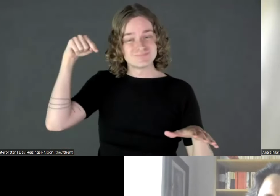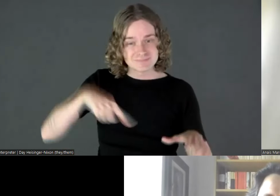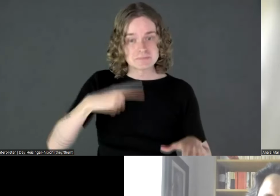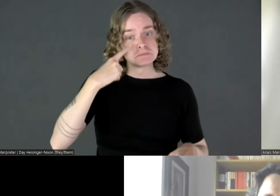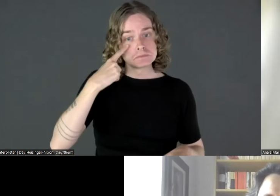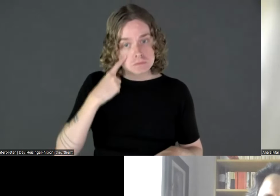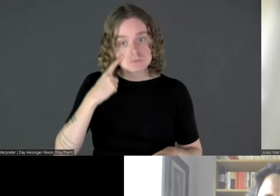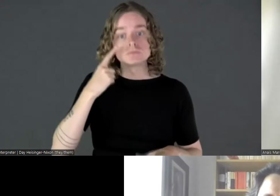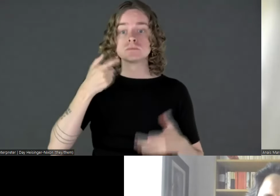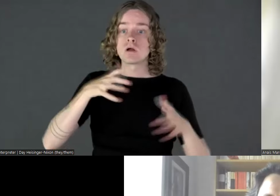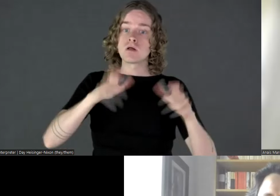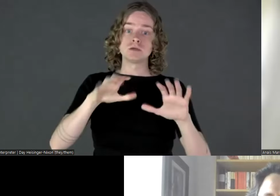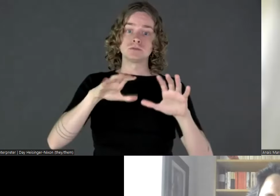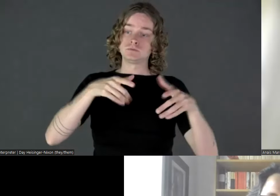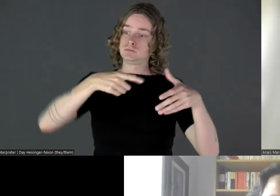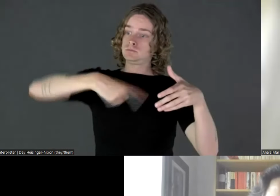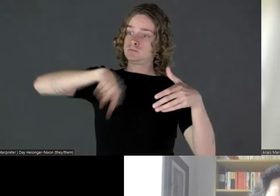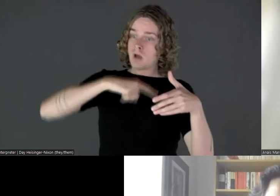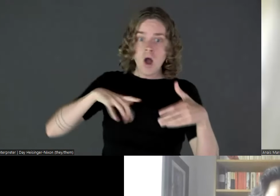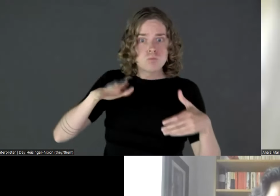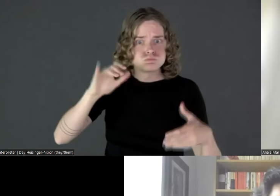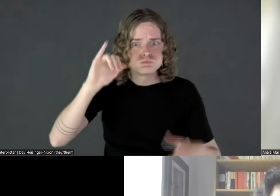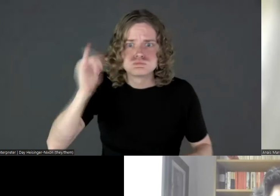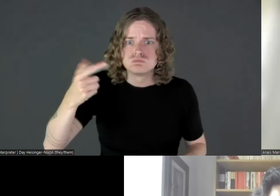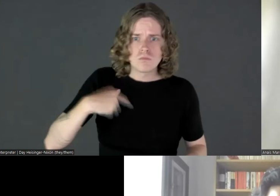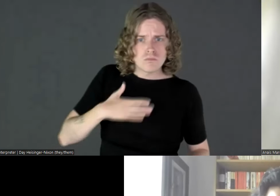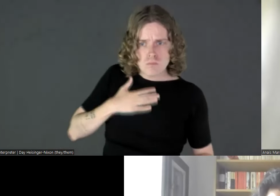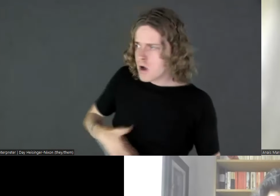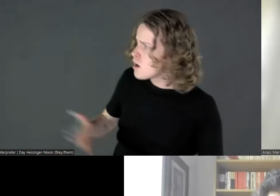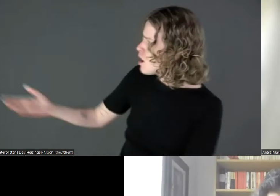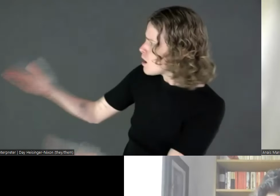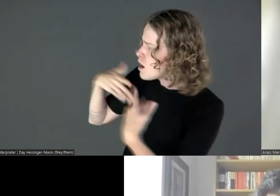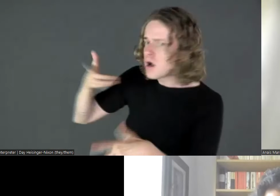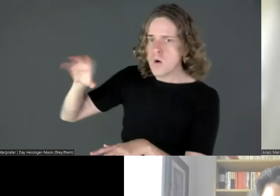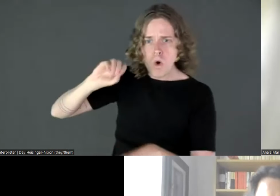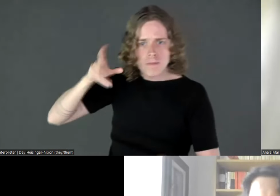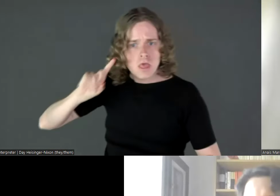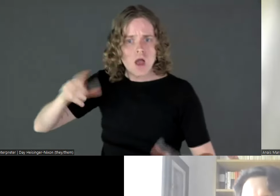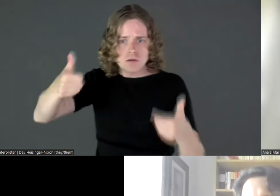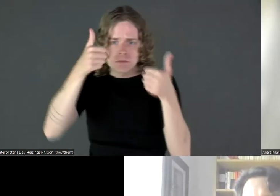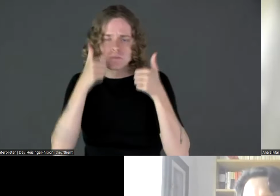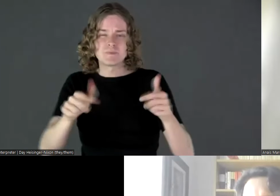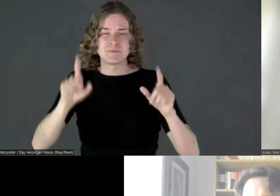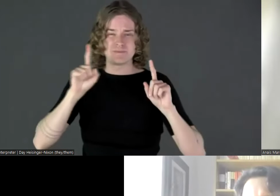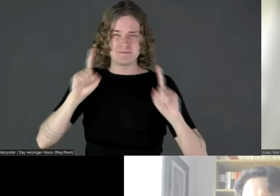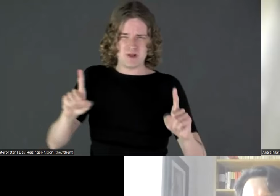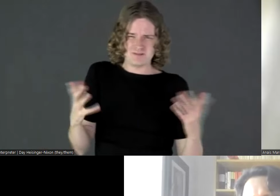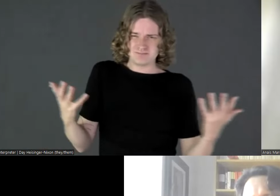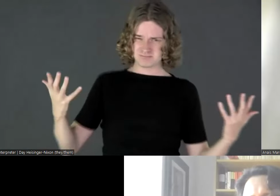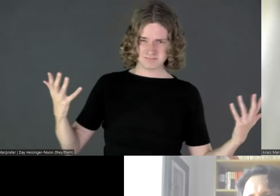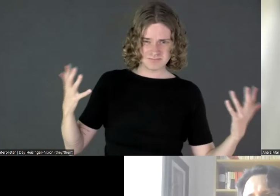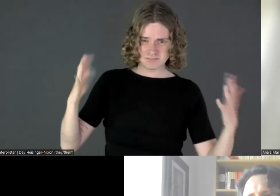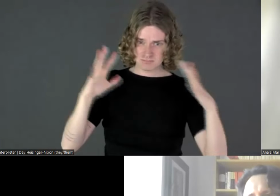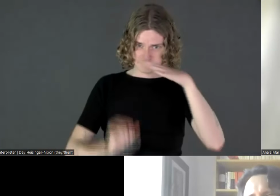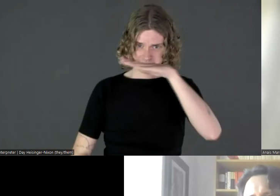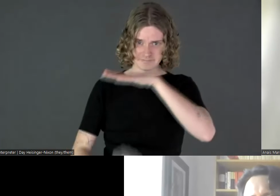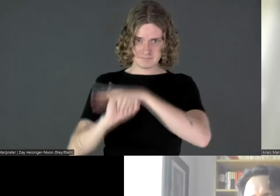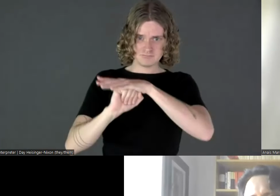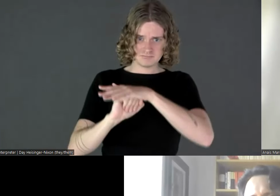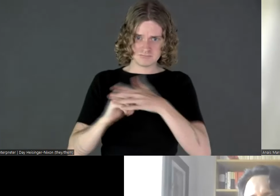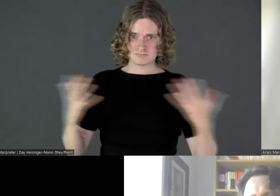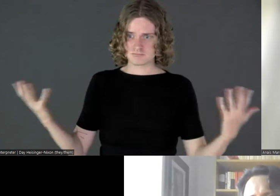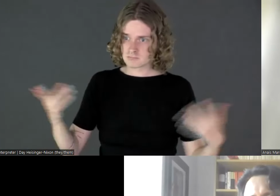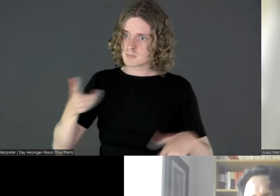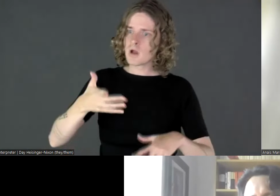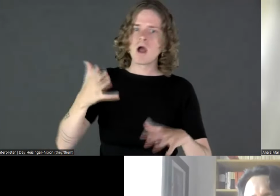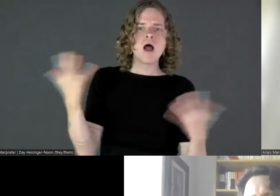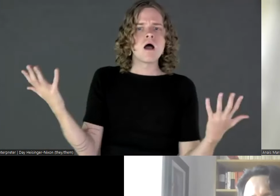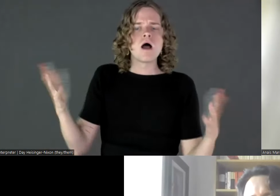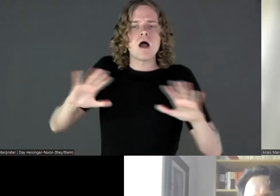to integrate them. To what end? What is the added value? How do we do this? Often they're